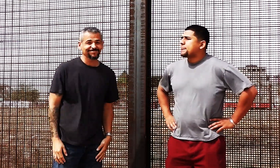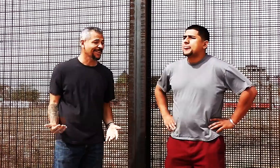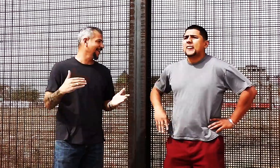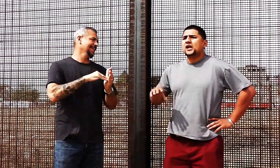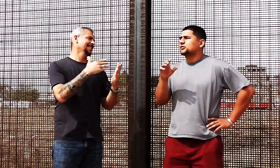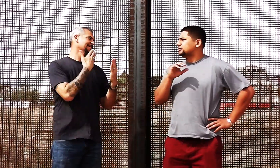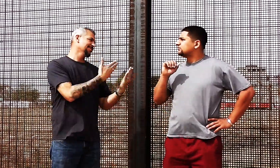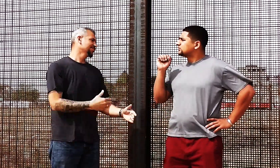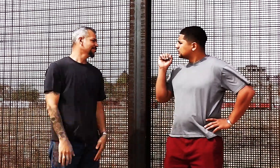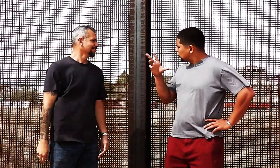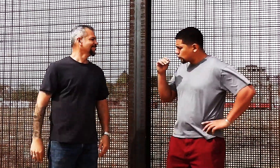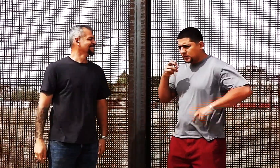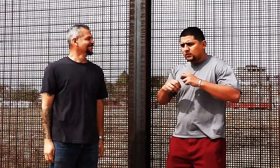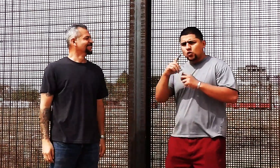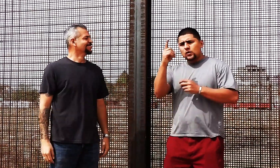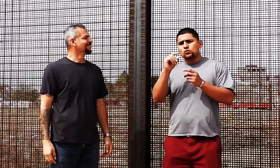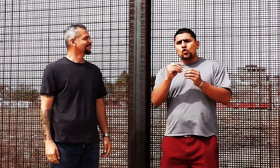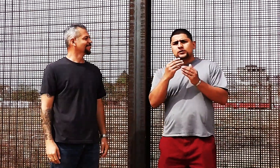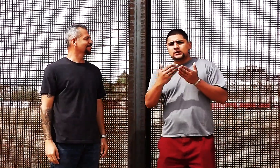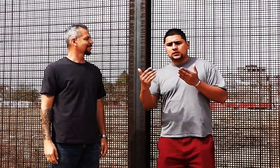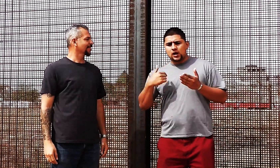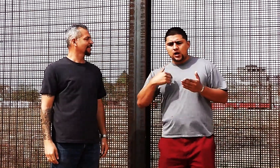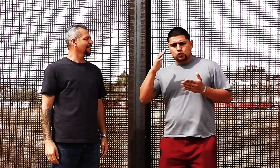Again, thank you. Sure. No problem. One more thing.